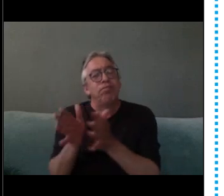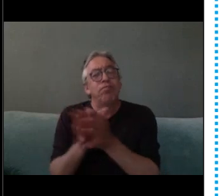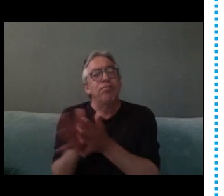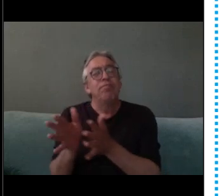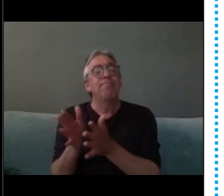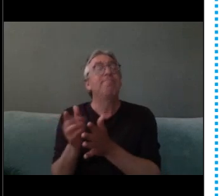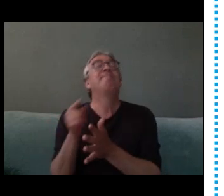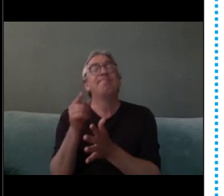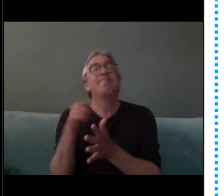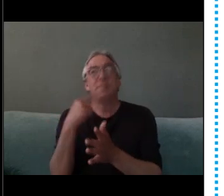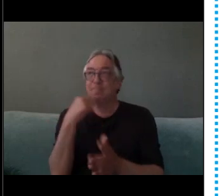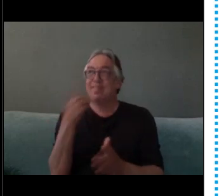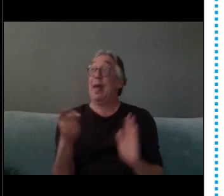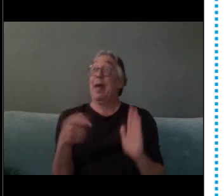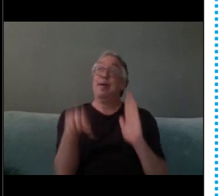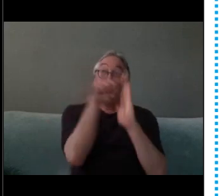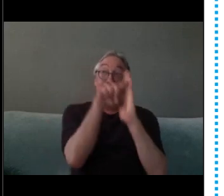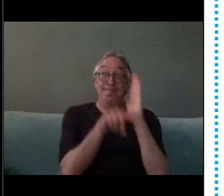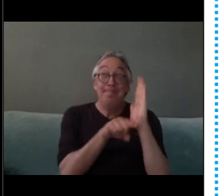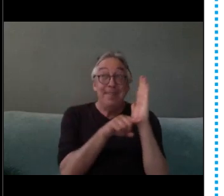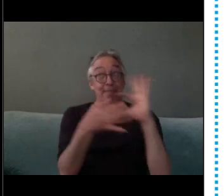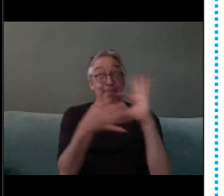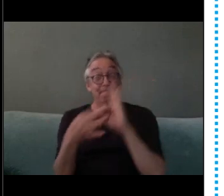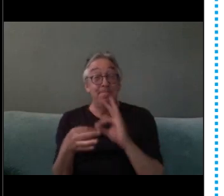and I want to mention this very briefly.